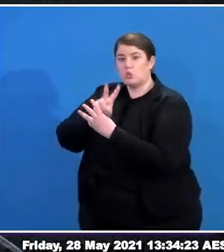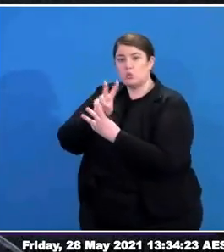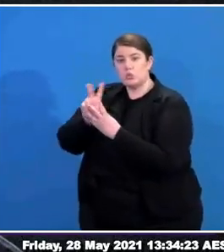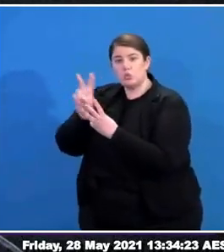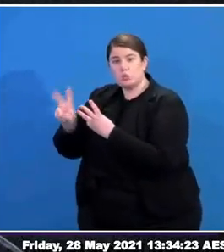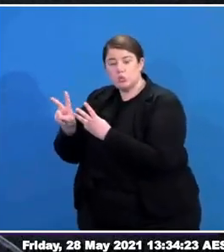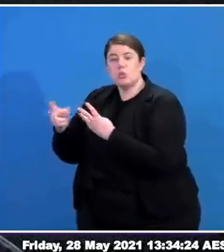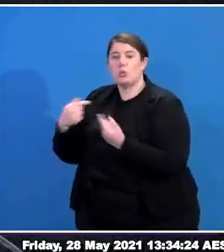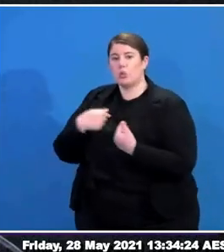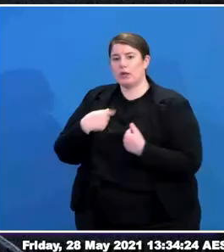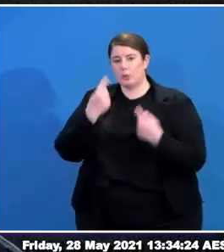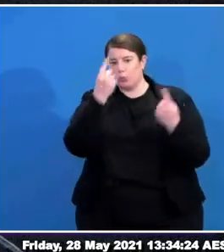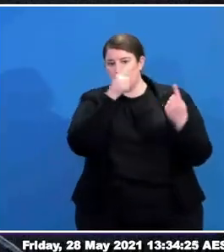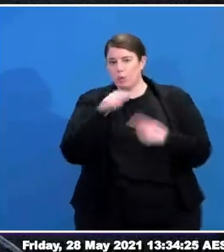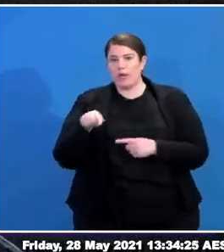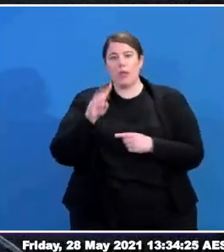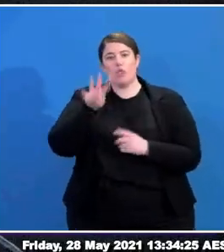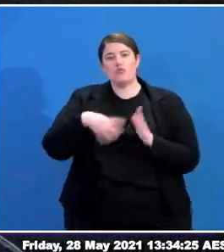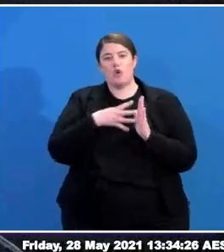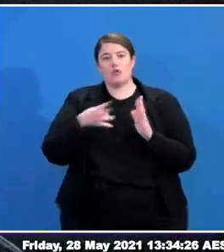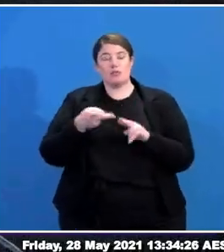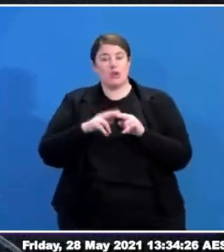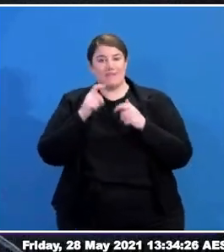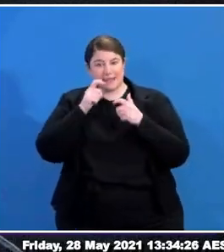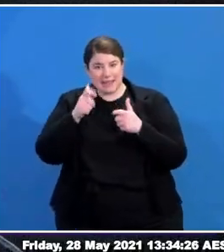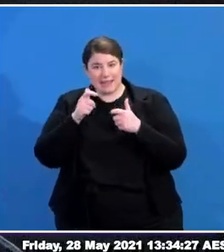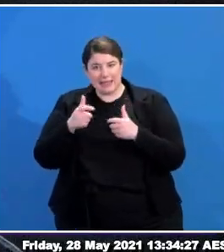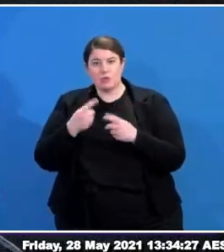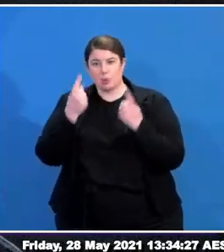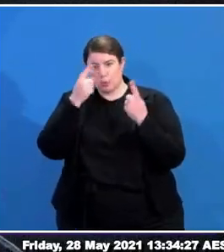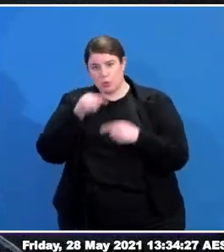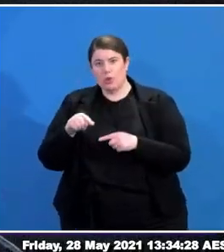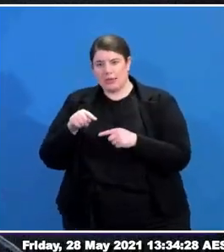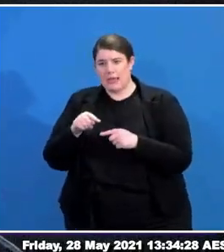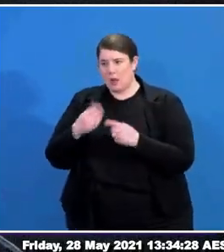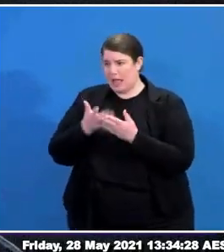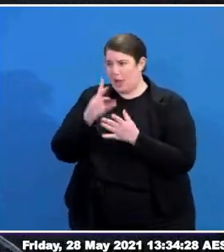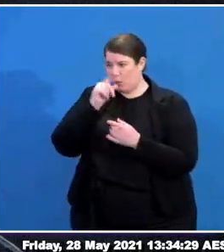What we do is look across the rosters of care to see whether those synergies, as you call it, could be made.